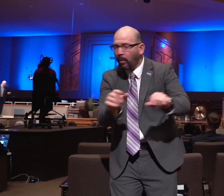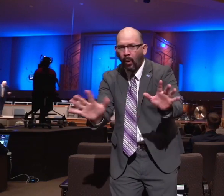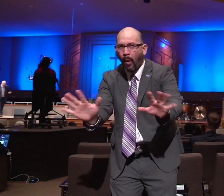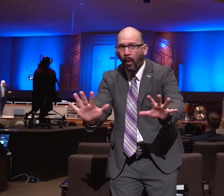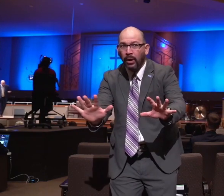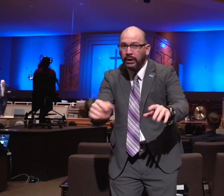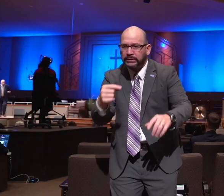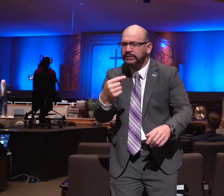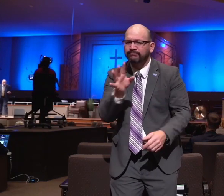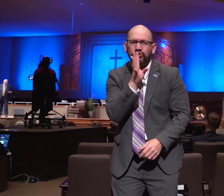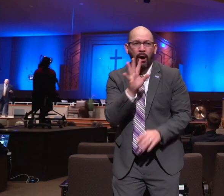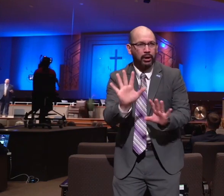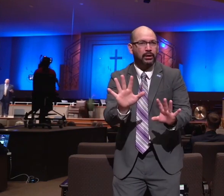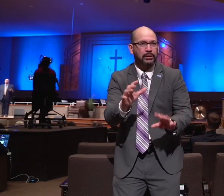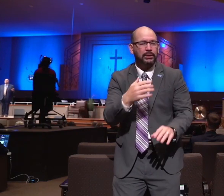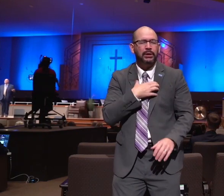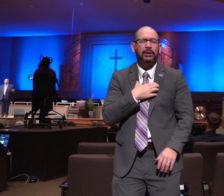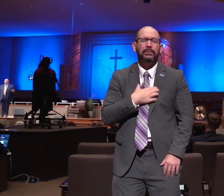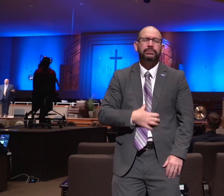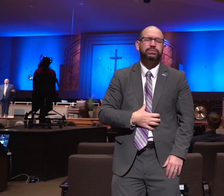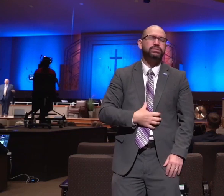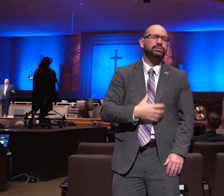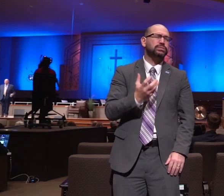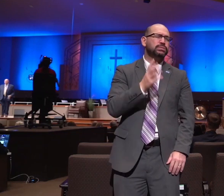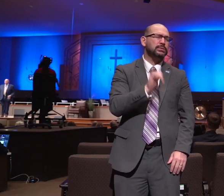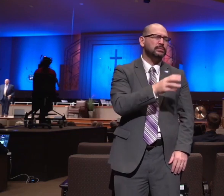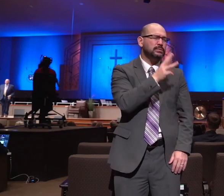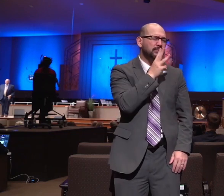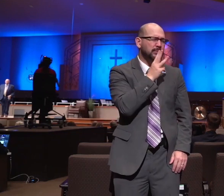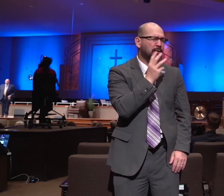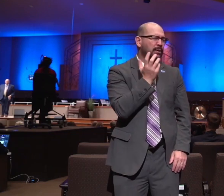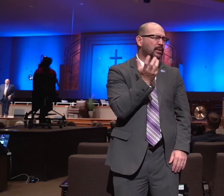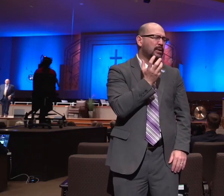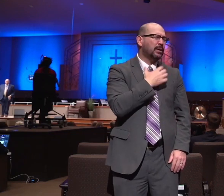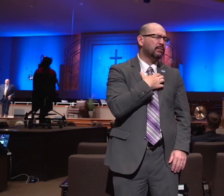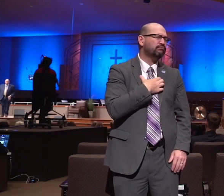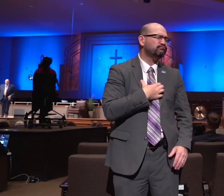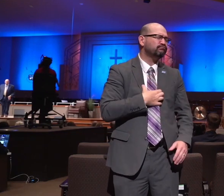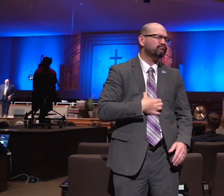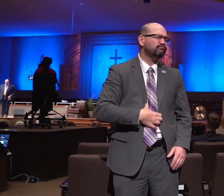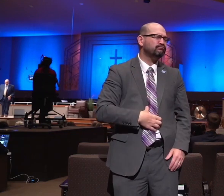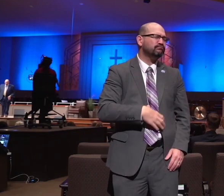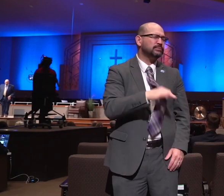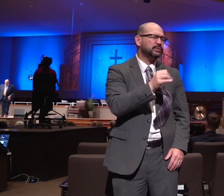so satisfying nothing so special as